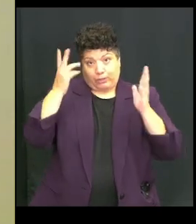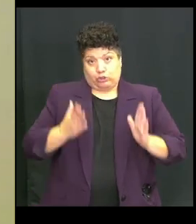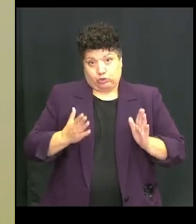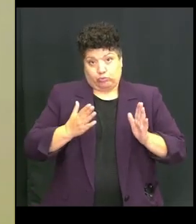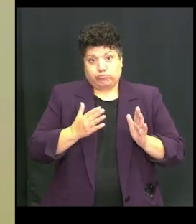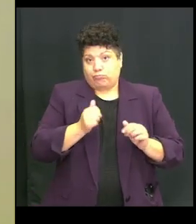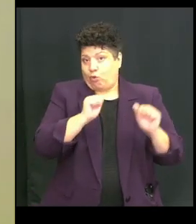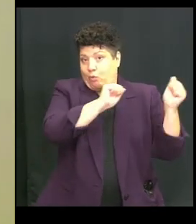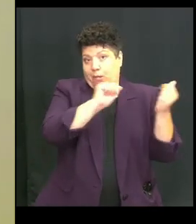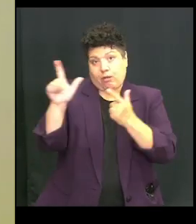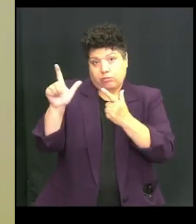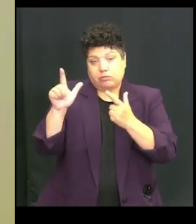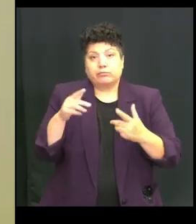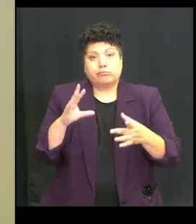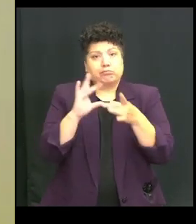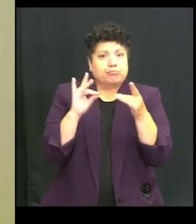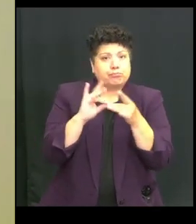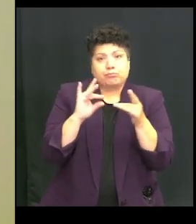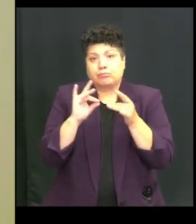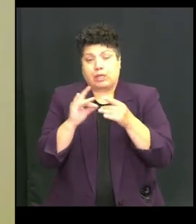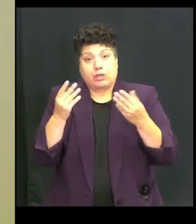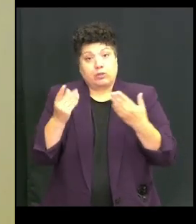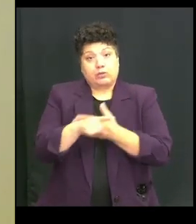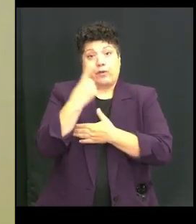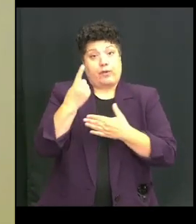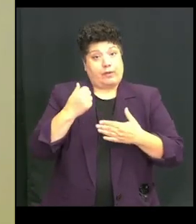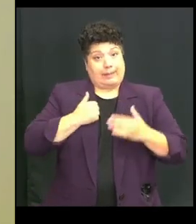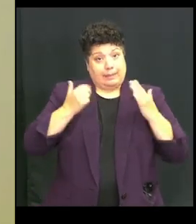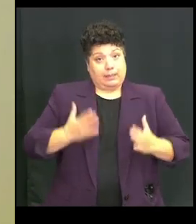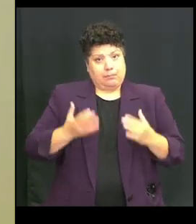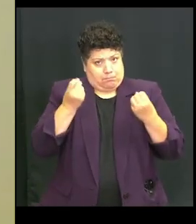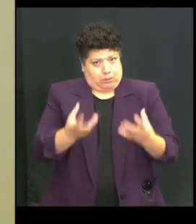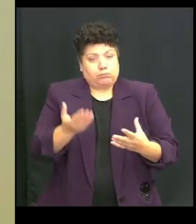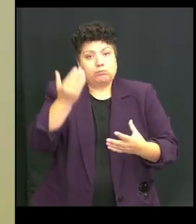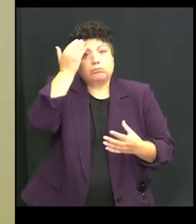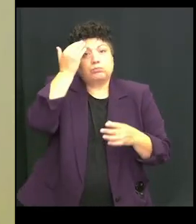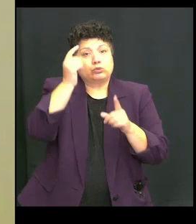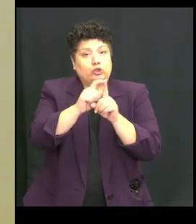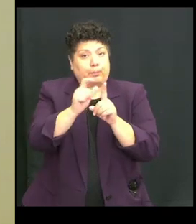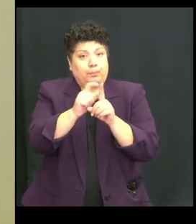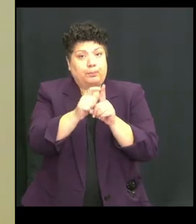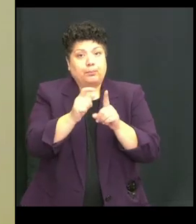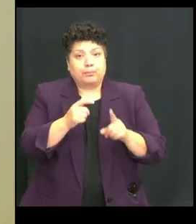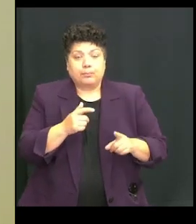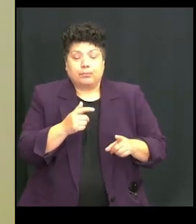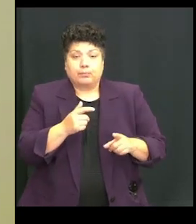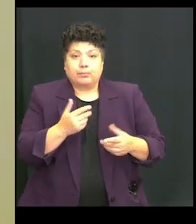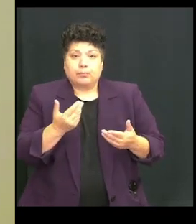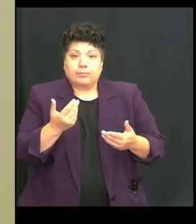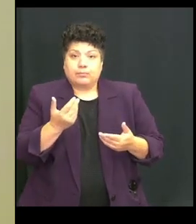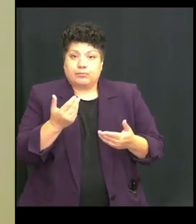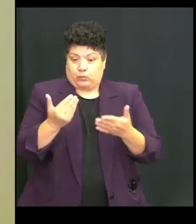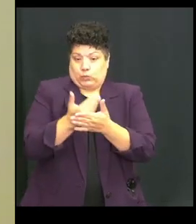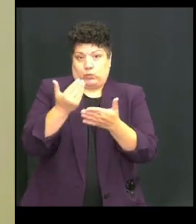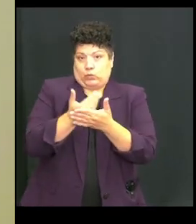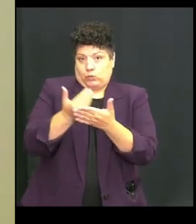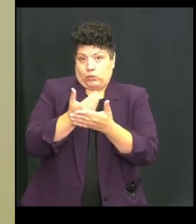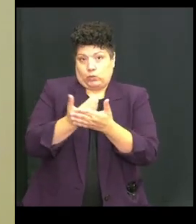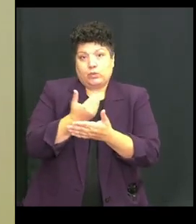and many Canadians understand that term now as well. That's a new development and that is really a reflection I think,